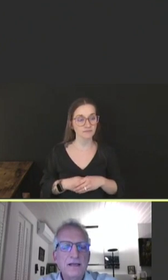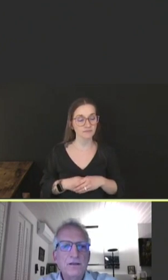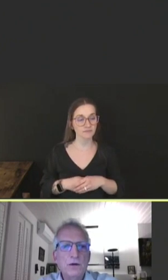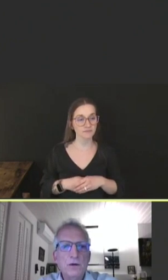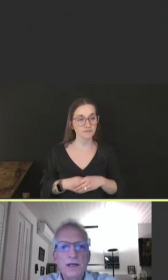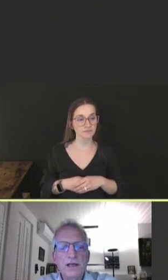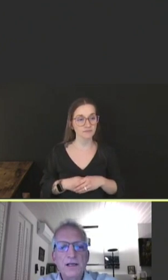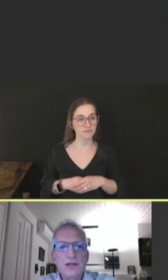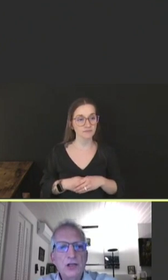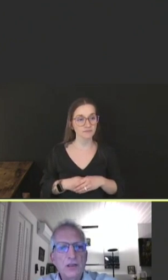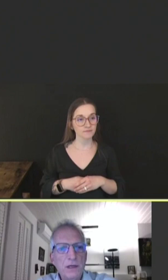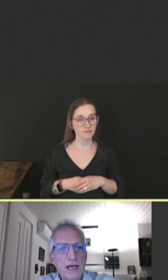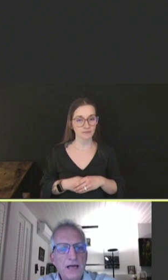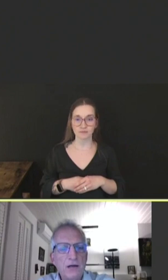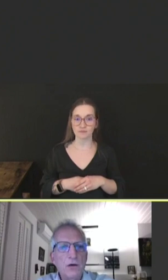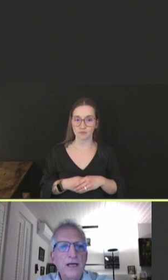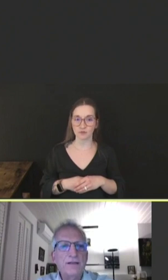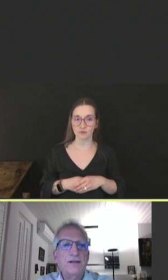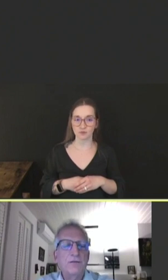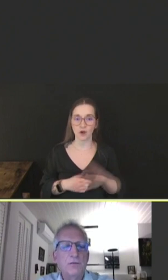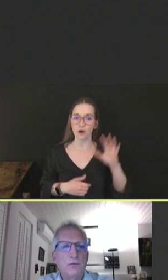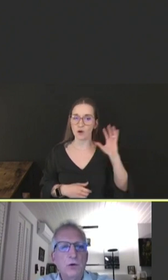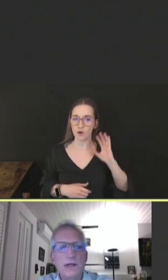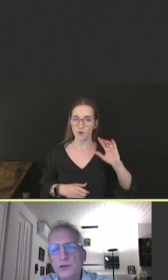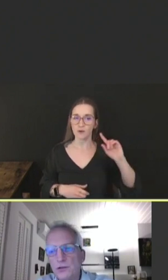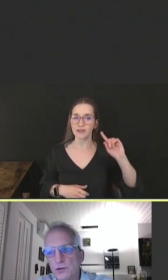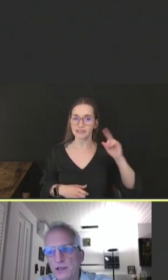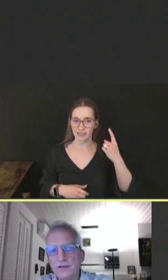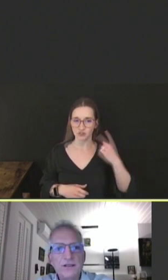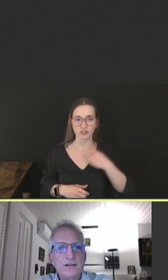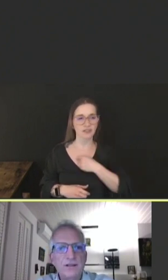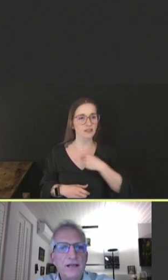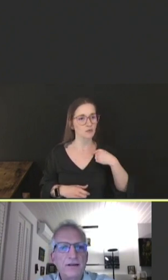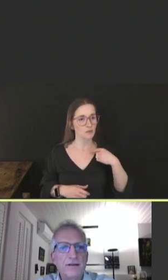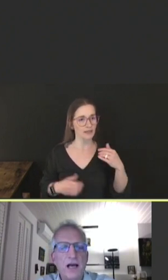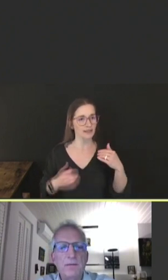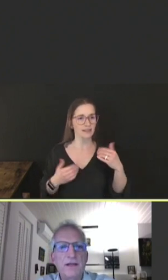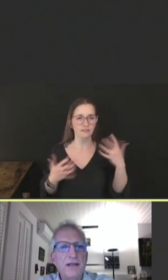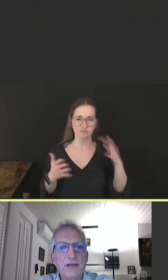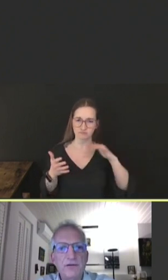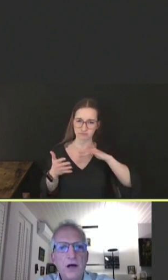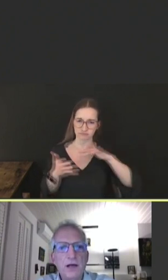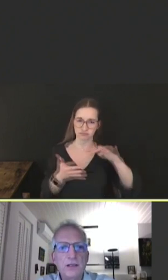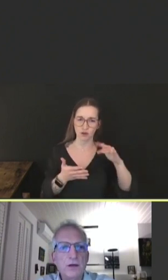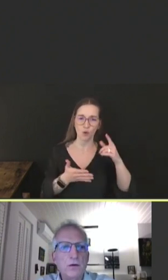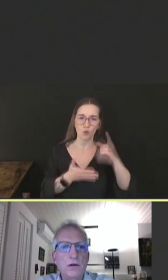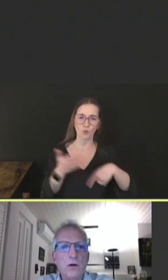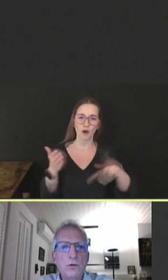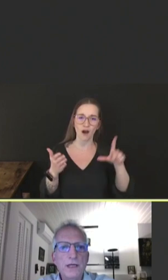So, initially, we had a look at what literature existed at the time, and it gave a rather low